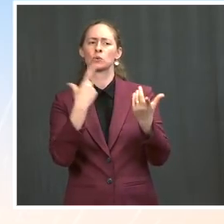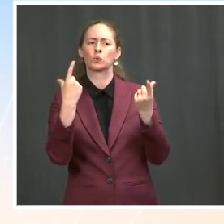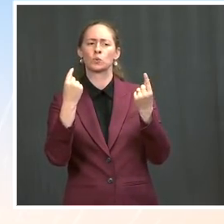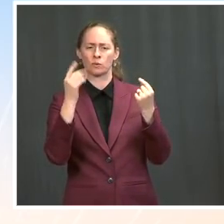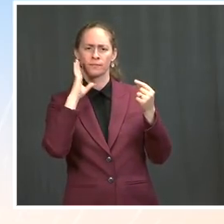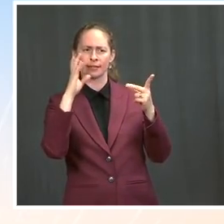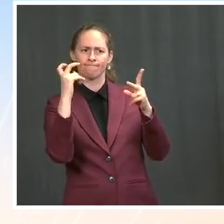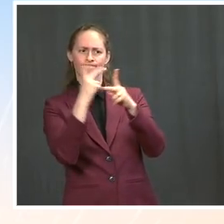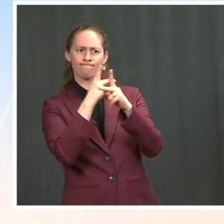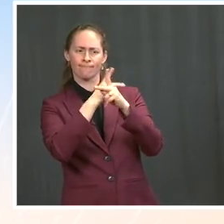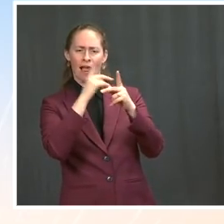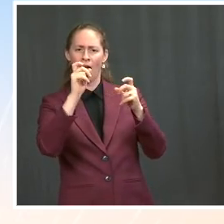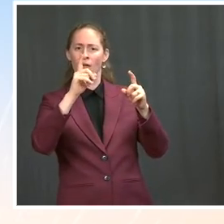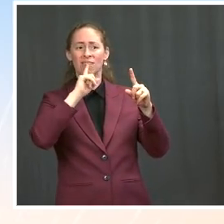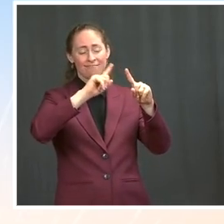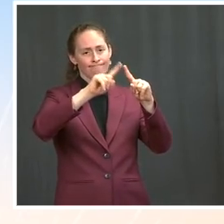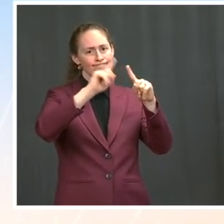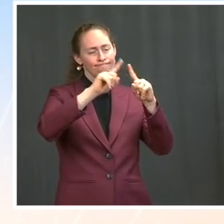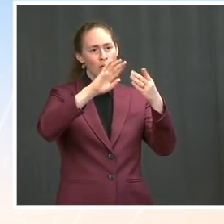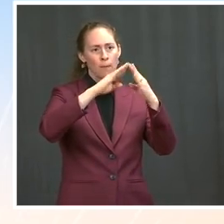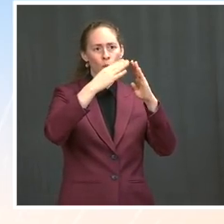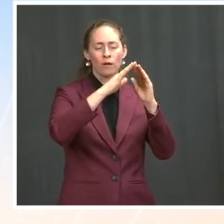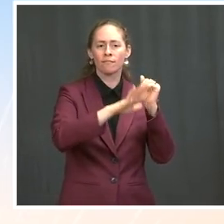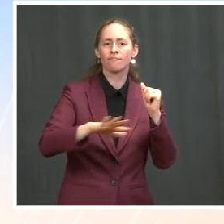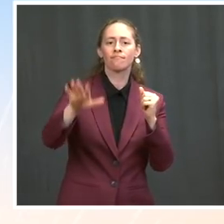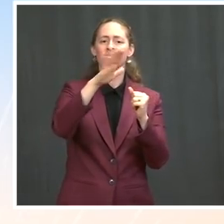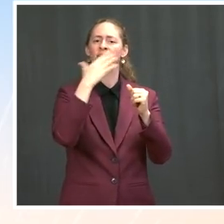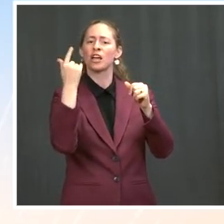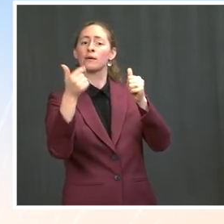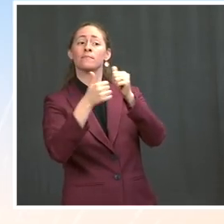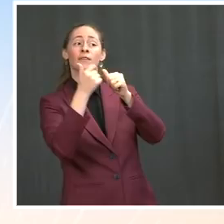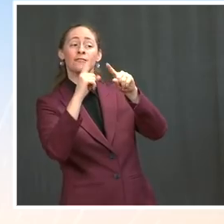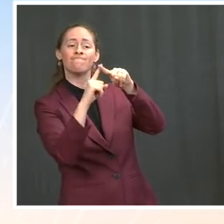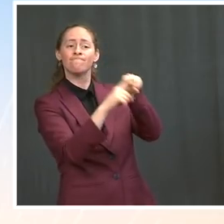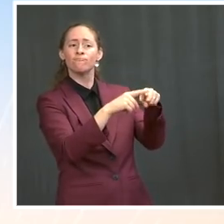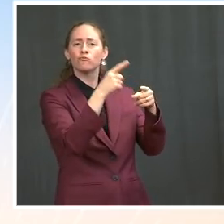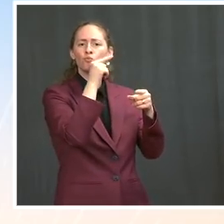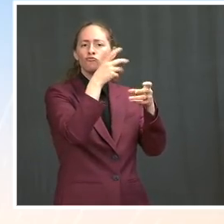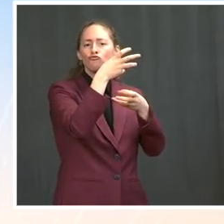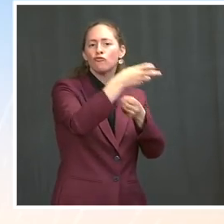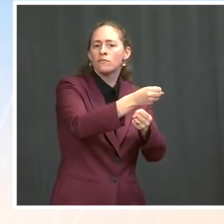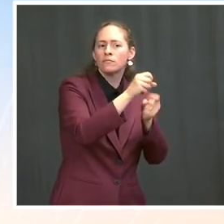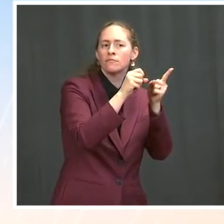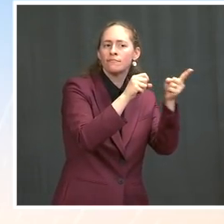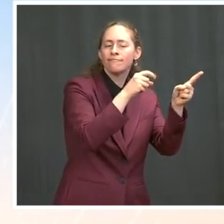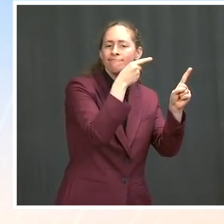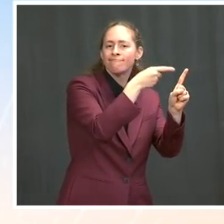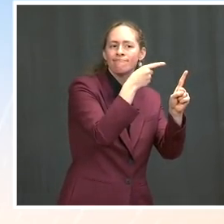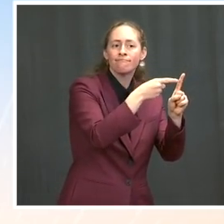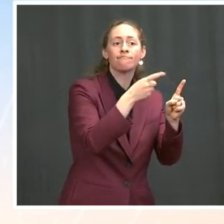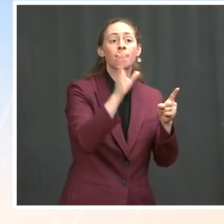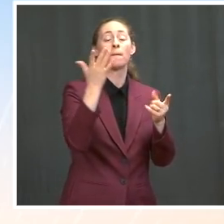which is trusted voices; which is ensuring, you know, if a college roommate or a college --